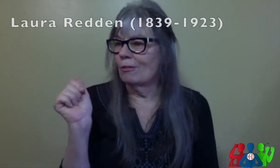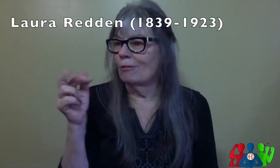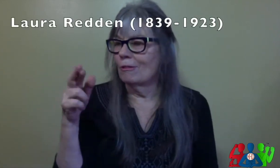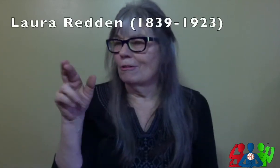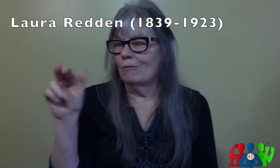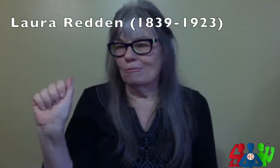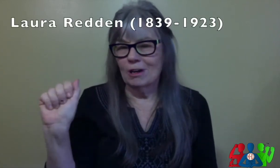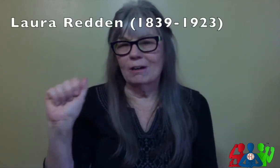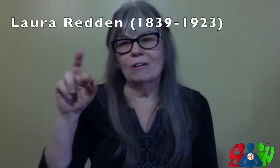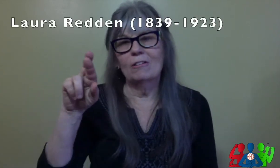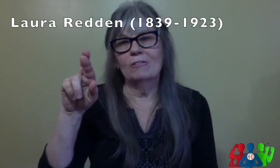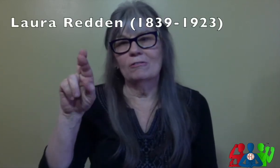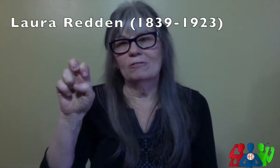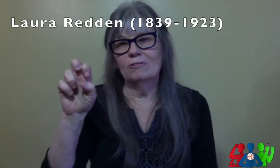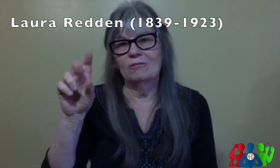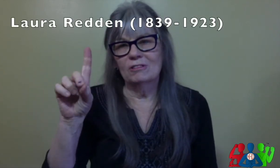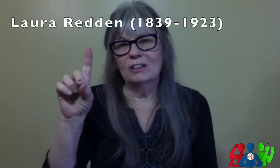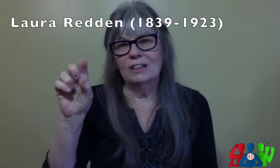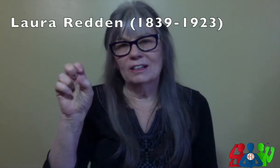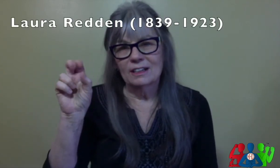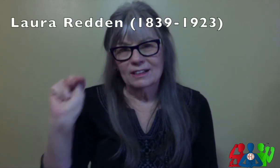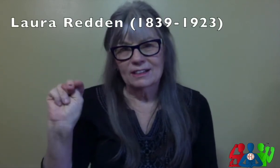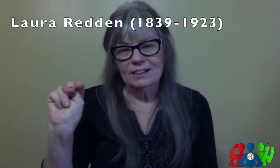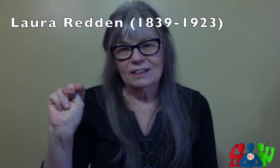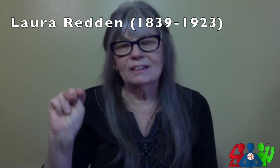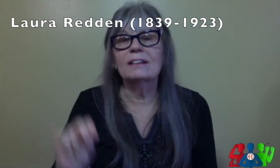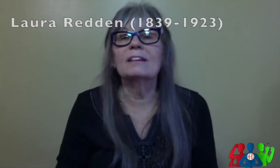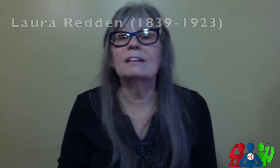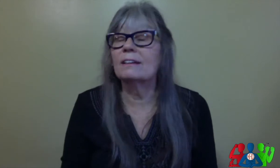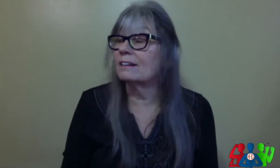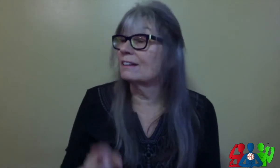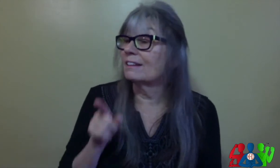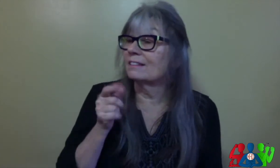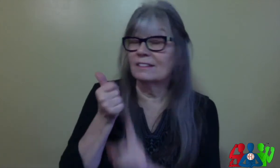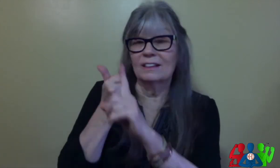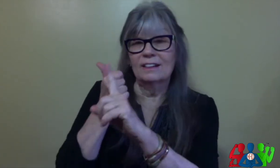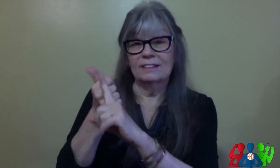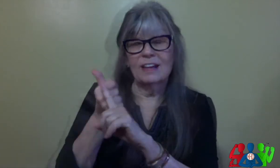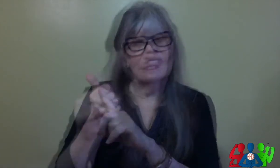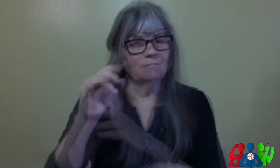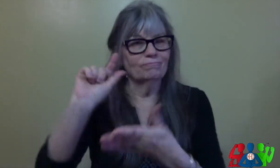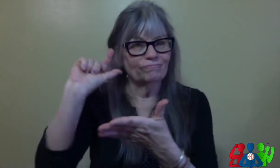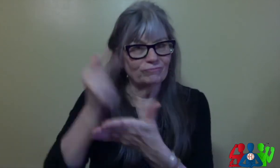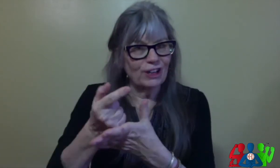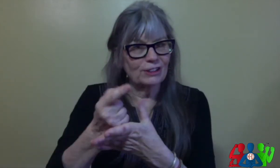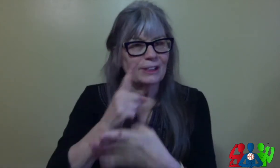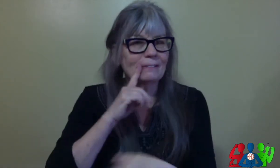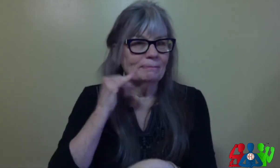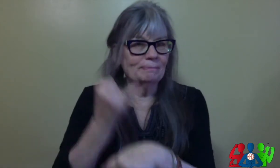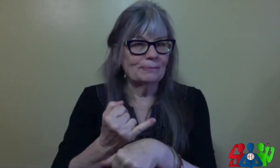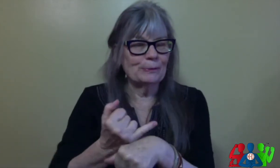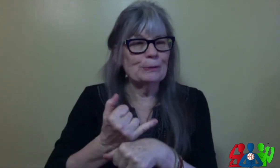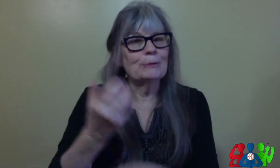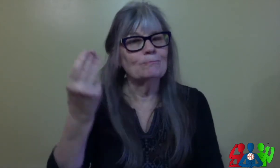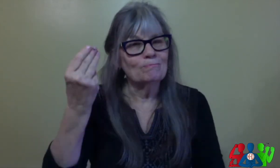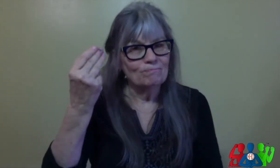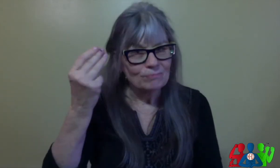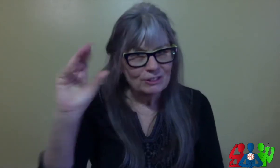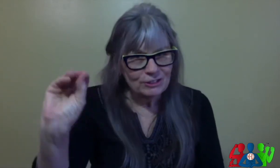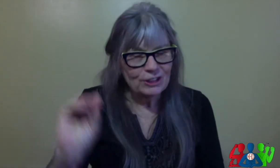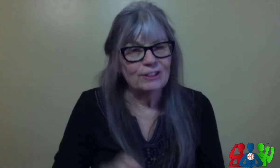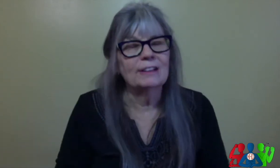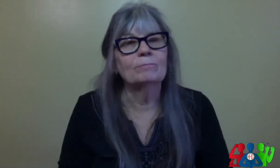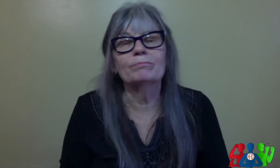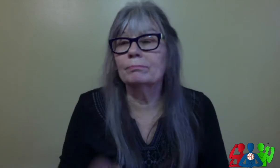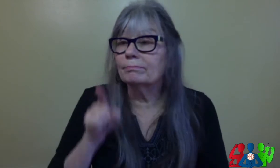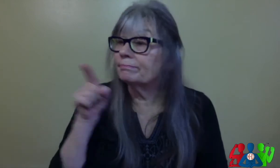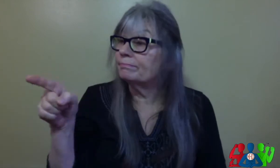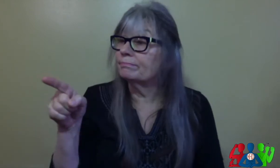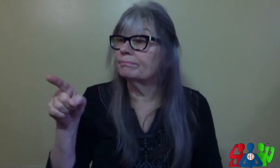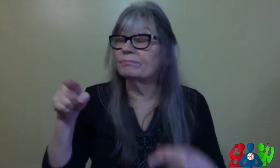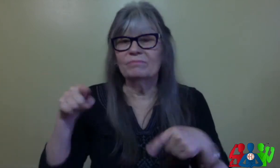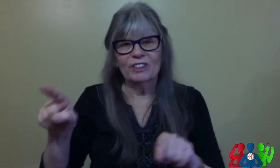This is a woman by the name of Laura Redden. Laura graduated from the Missouri School for the